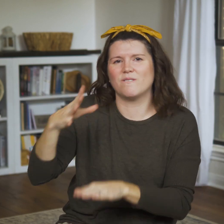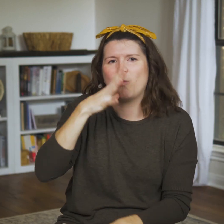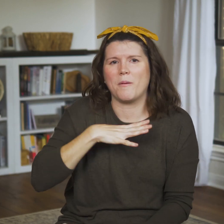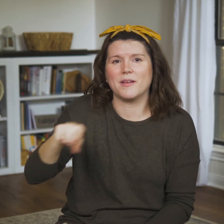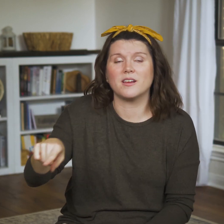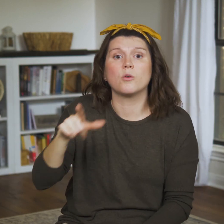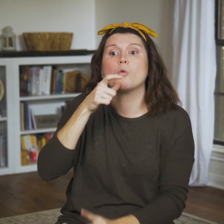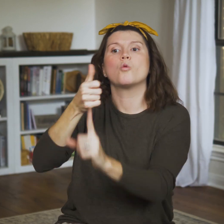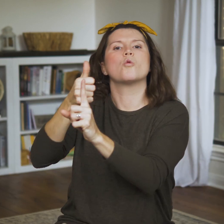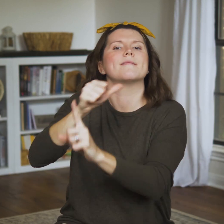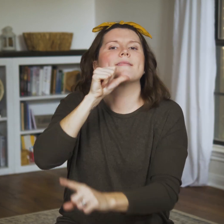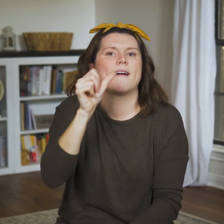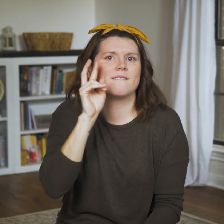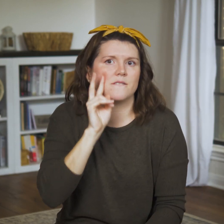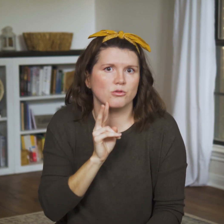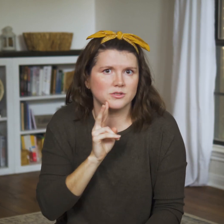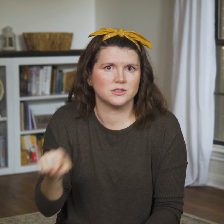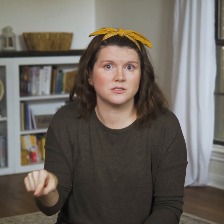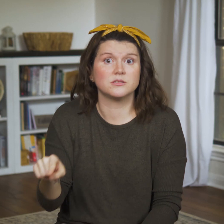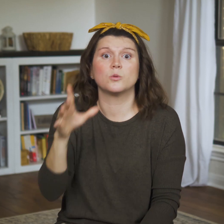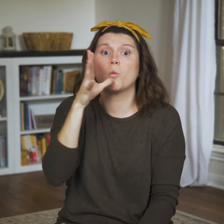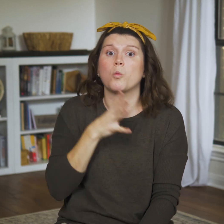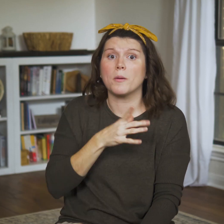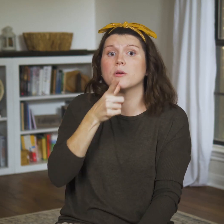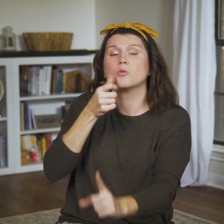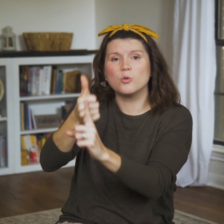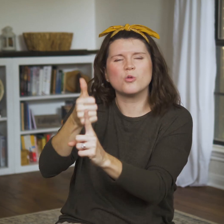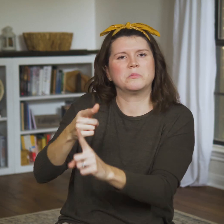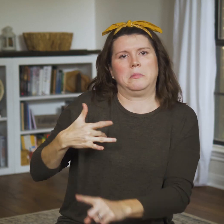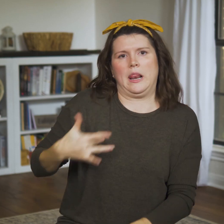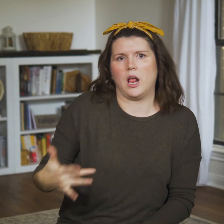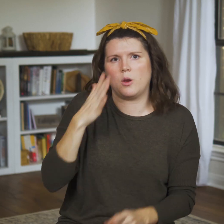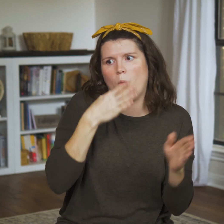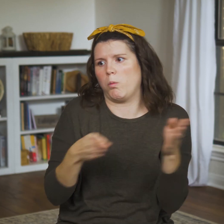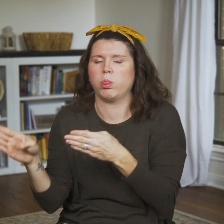So Moses orders the death of all the women who aren’t virgins